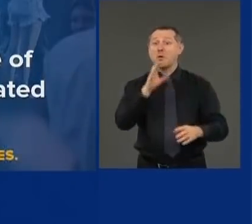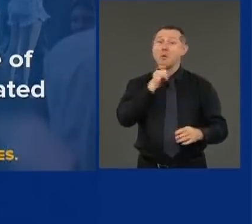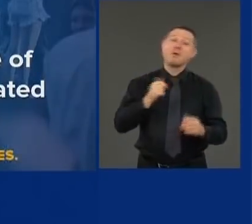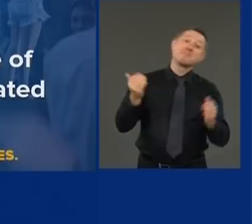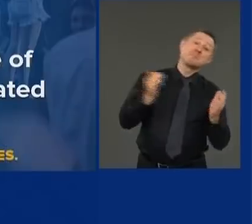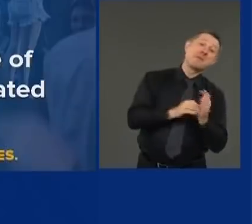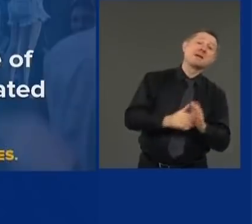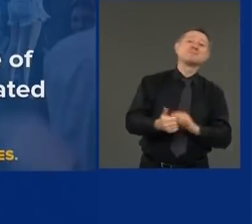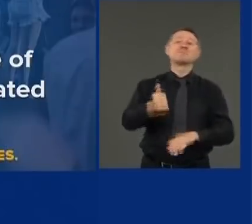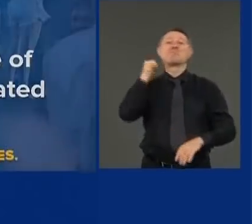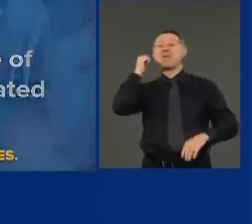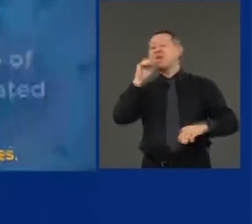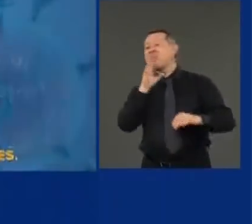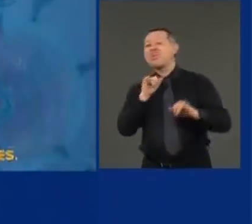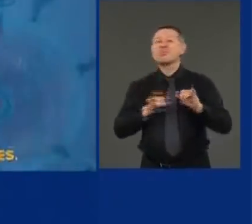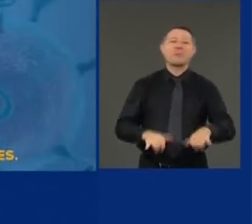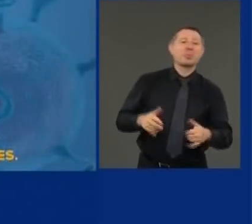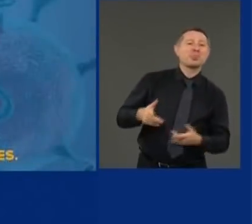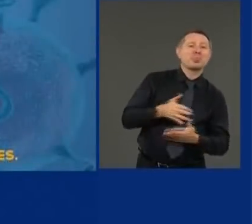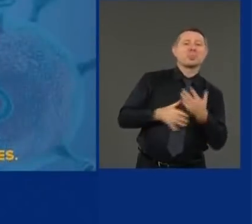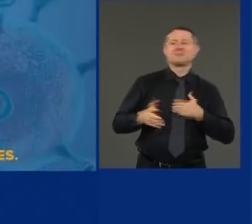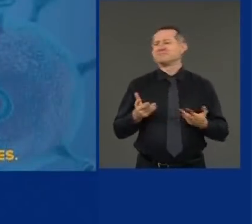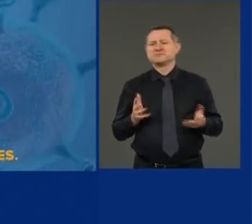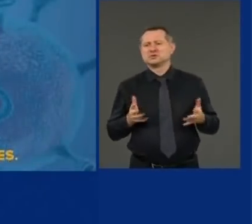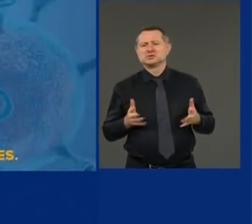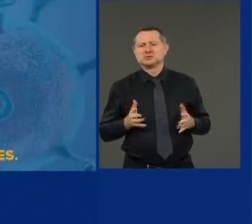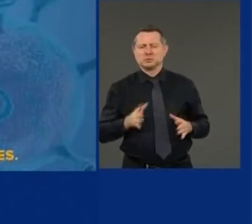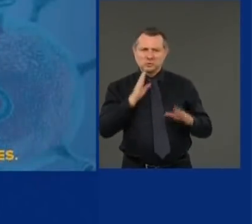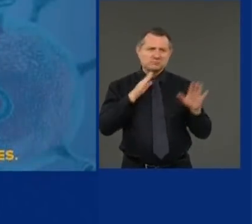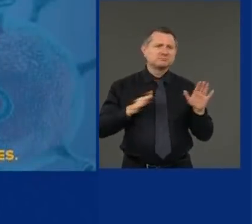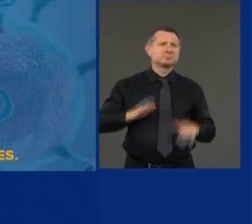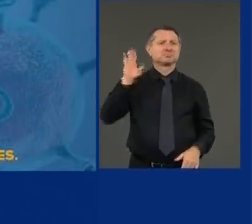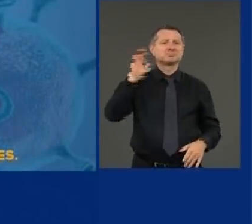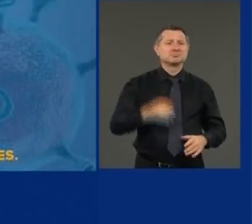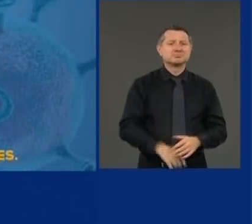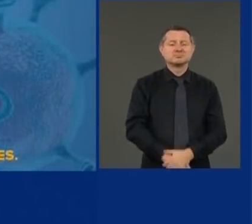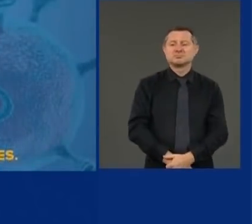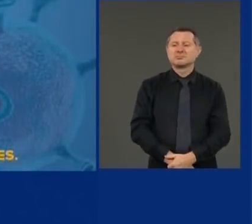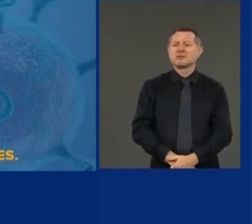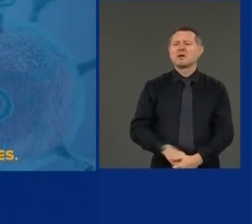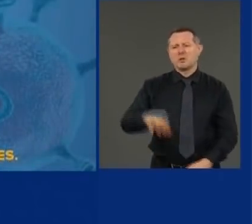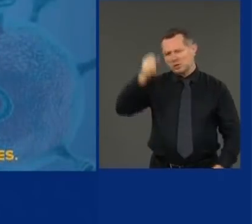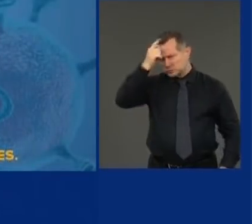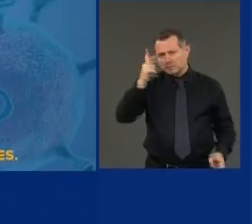OF WHAT WE DID. IF WE CHANGE WHAT WE'RE DOING